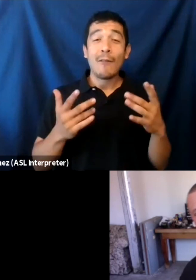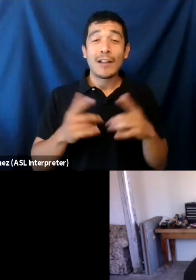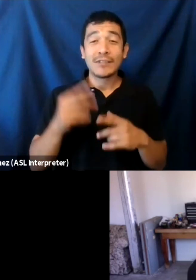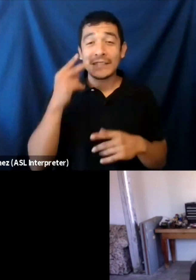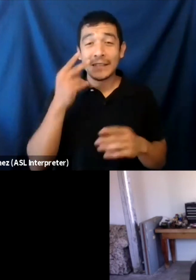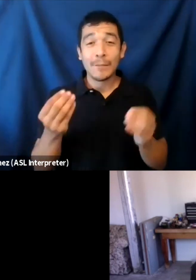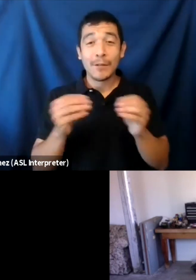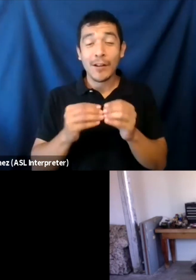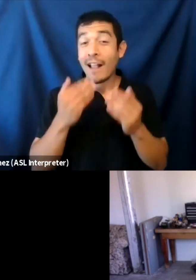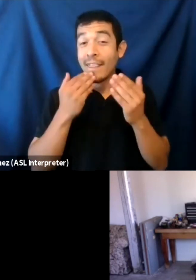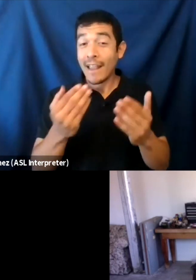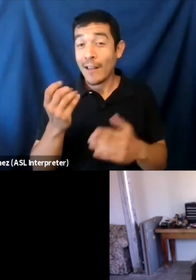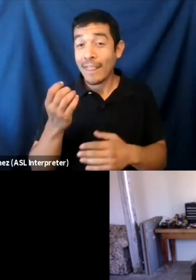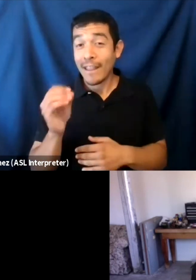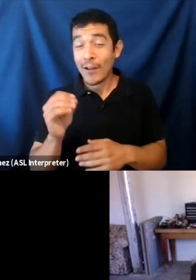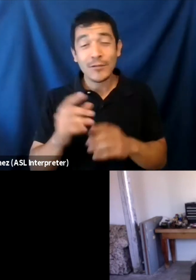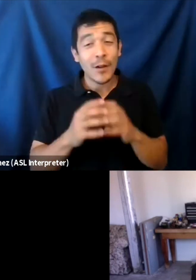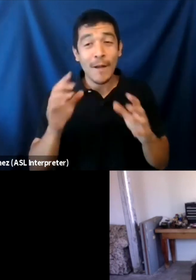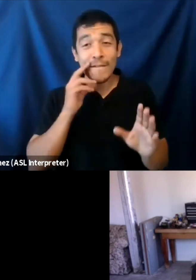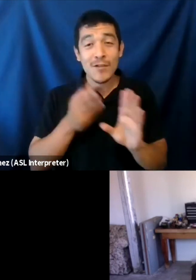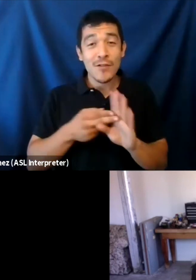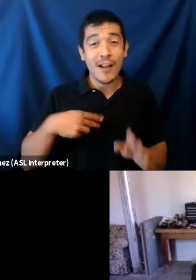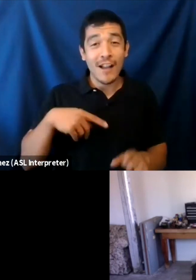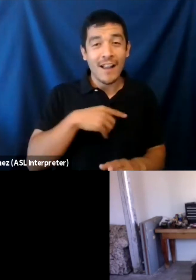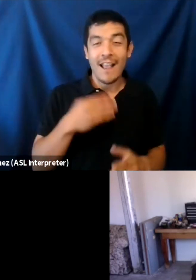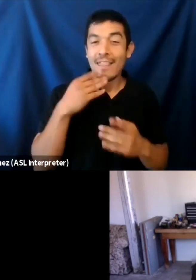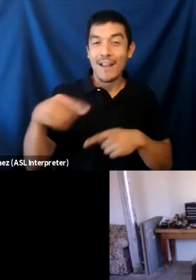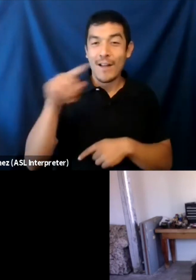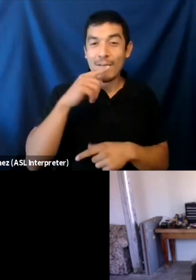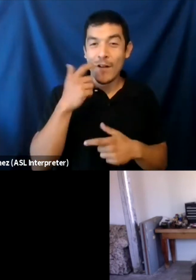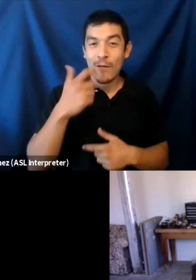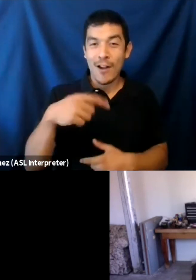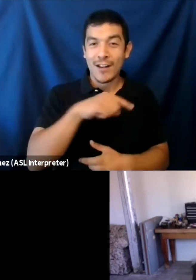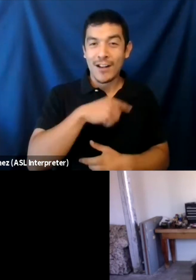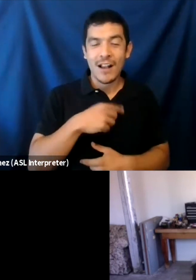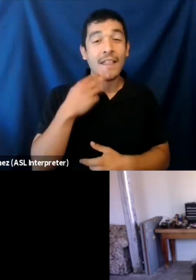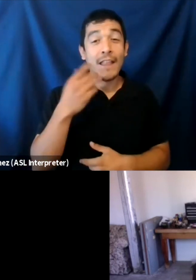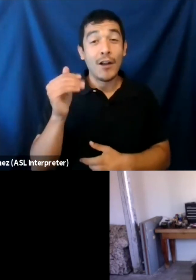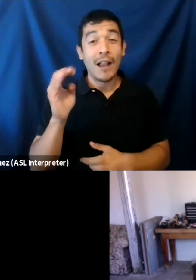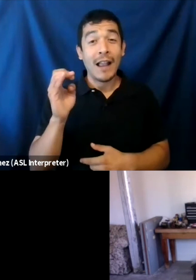Thank you, Theo, so much for joining us, thank you all for watching us, thank you, Gabe, for the translations,